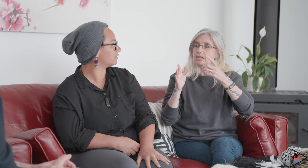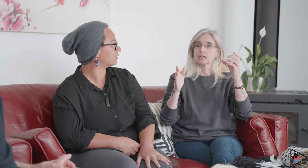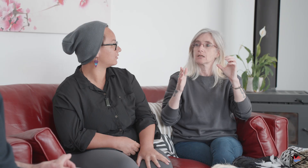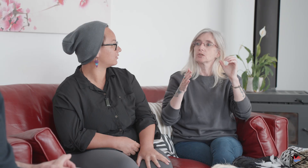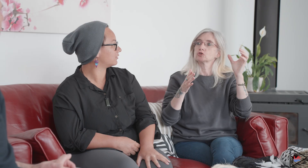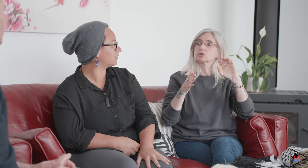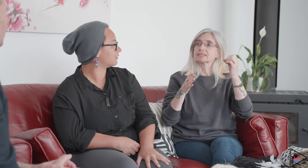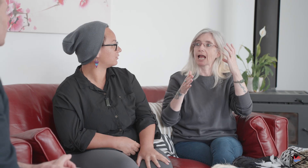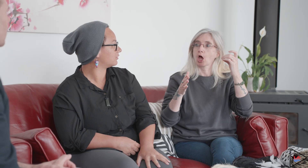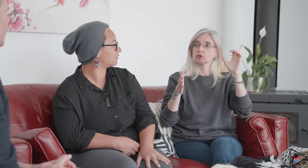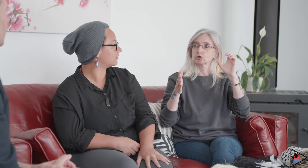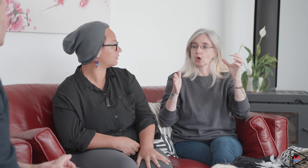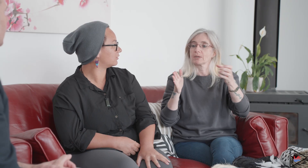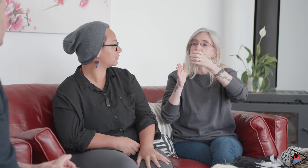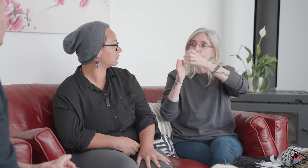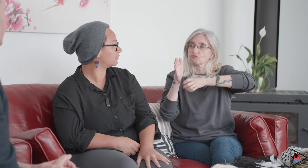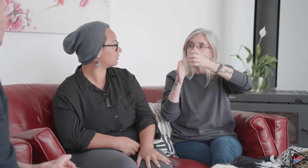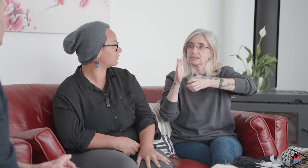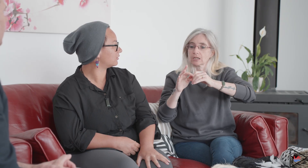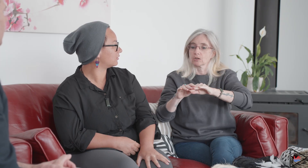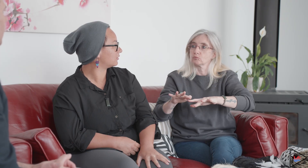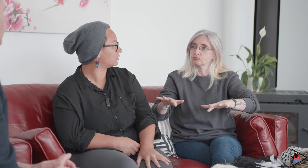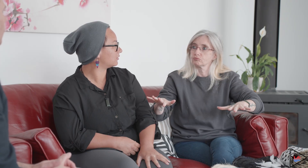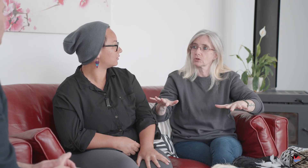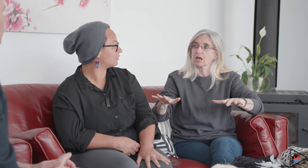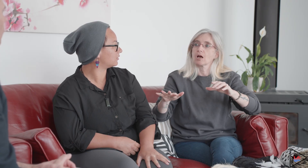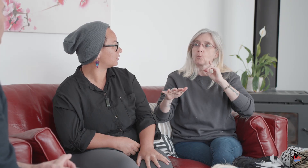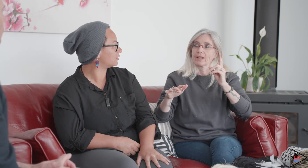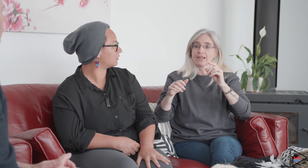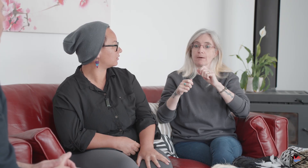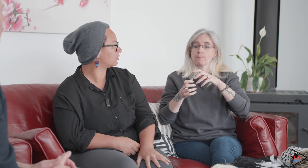can also use a cheese grater and put the fibres through the cheese grater with some sunlight soap